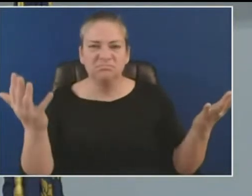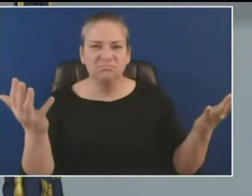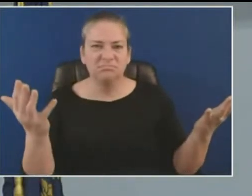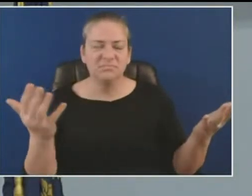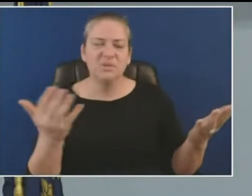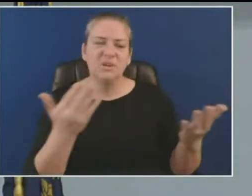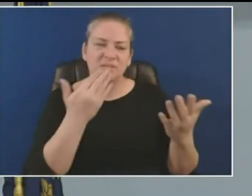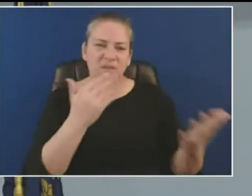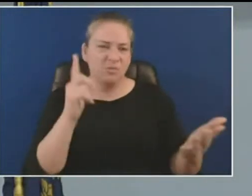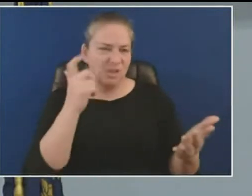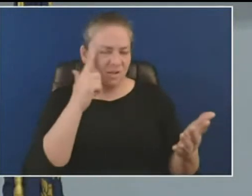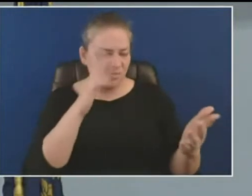your help and support as always.